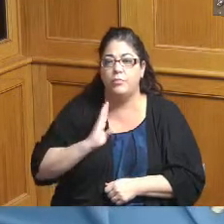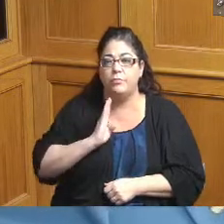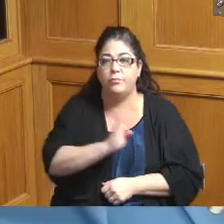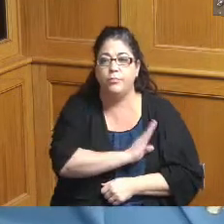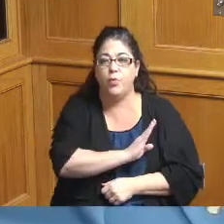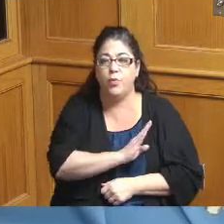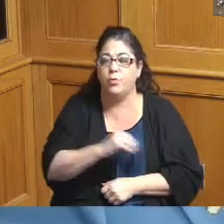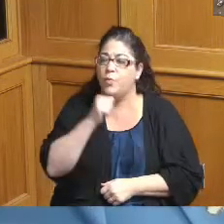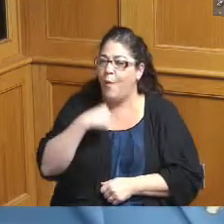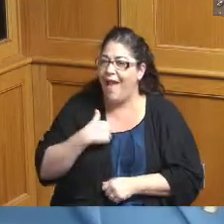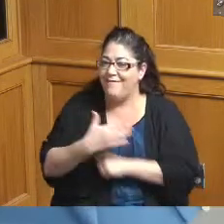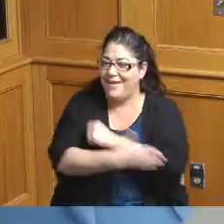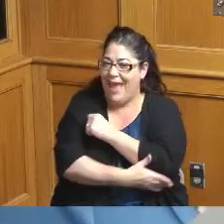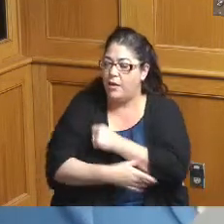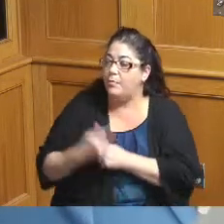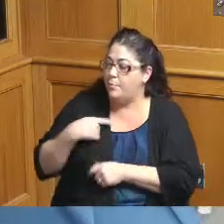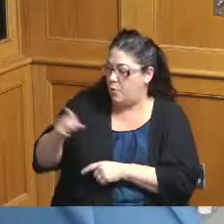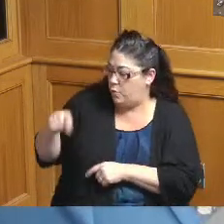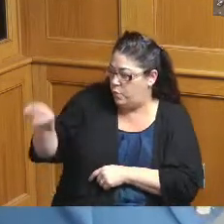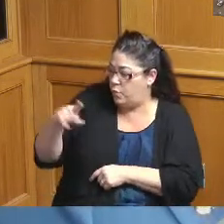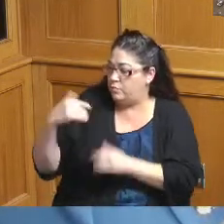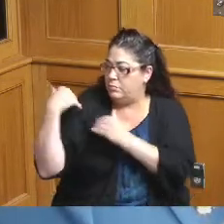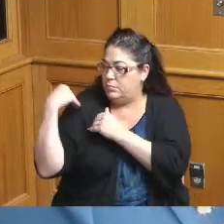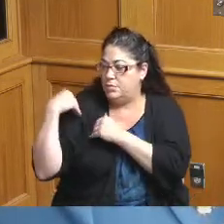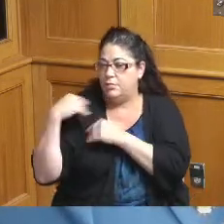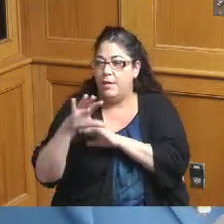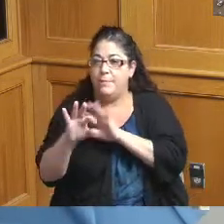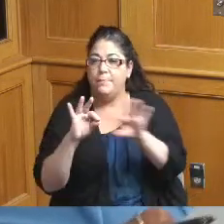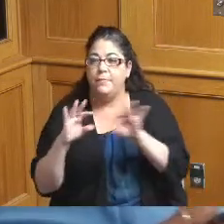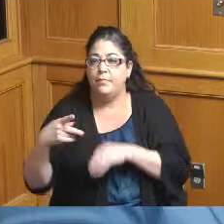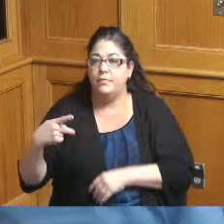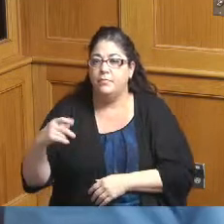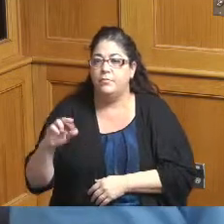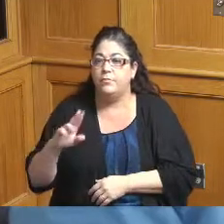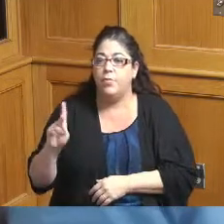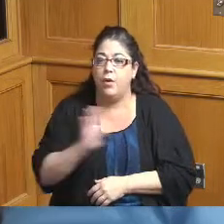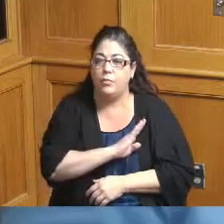county park where would you appoint those and they have their own ability or does that have